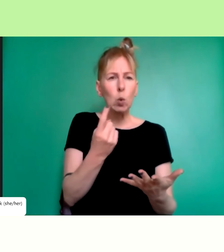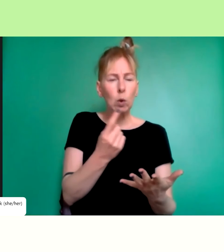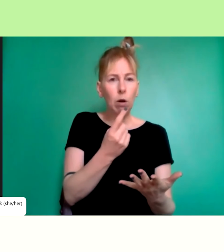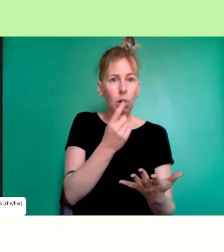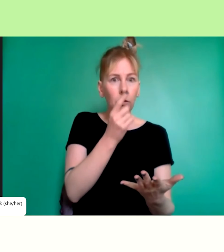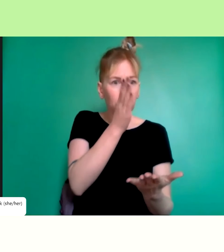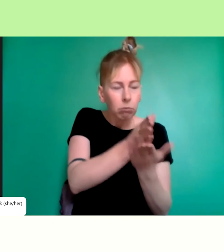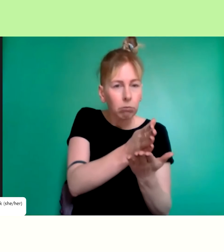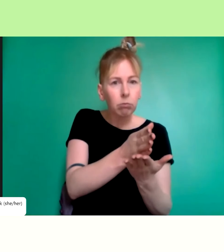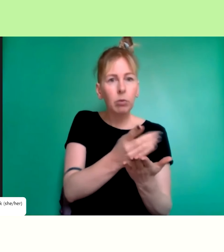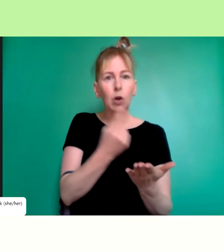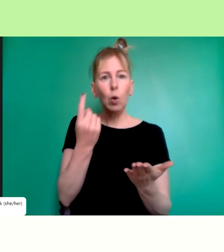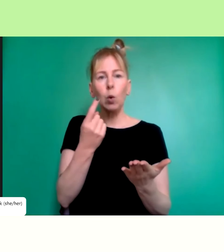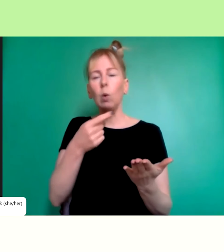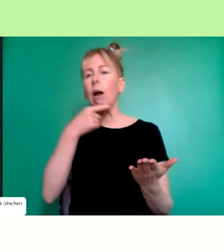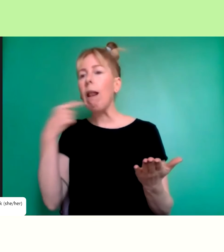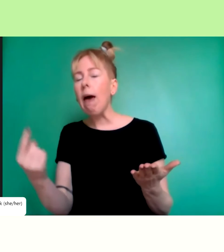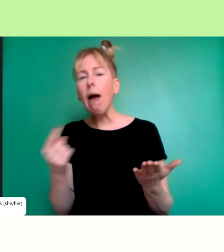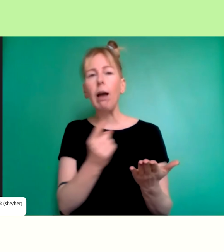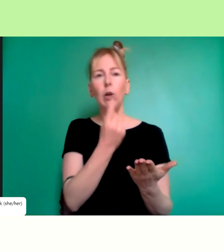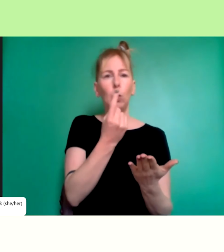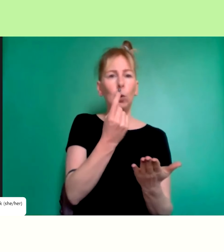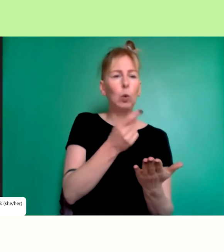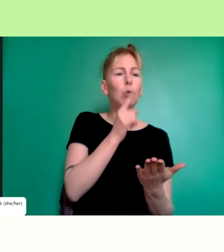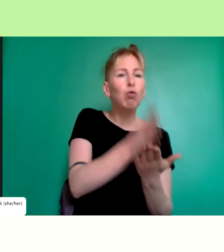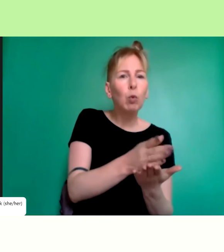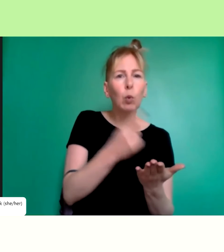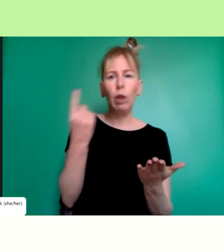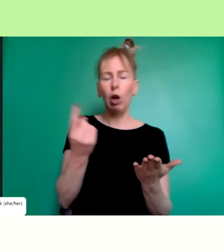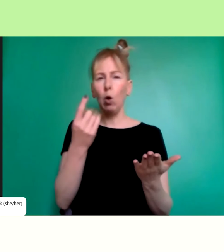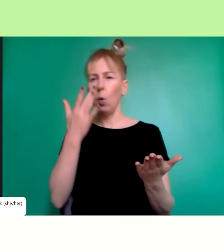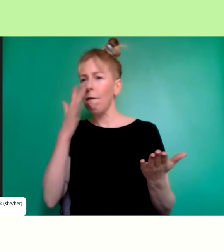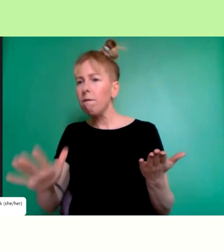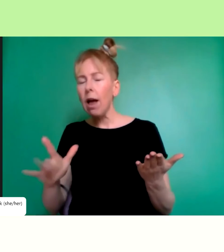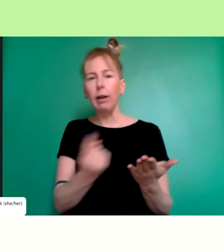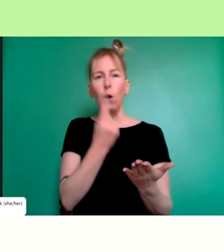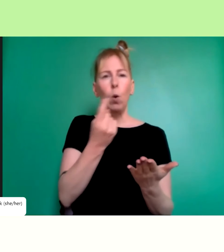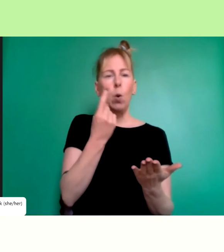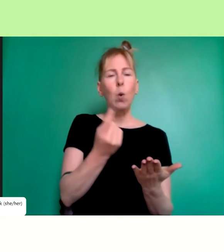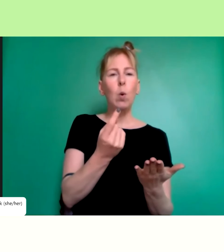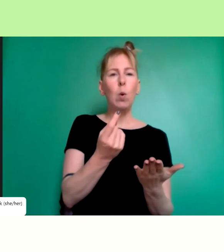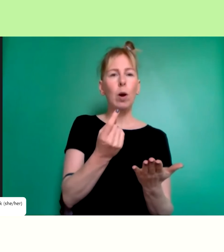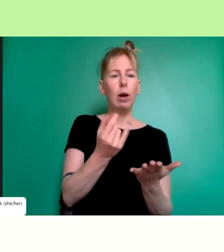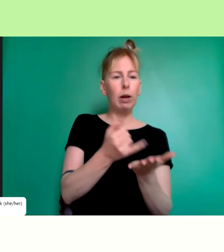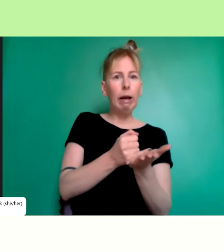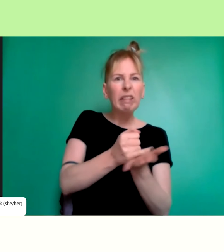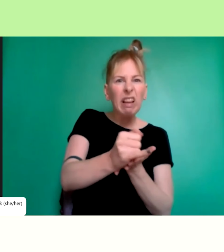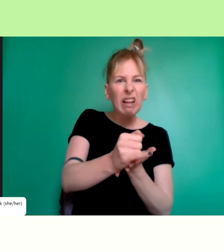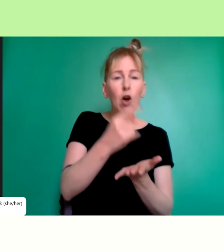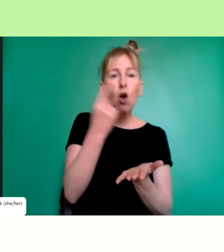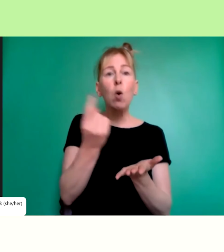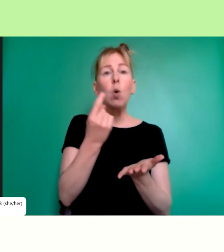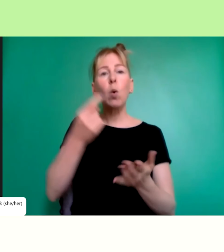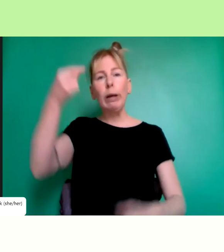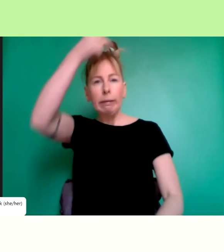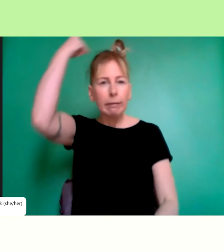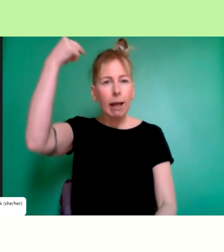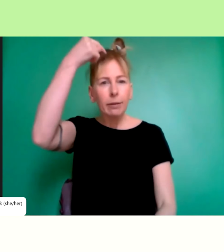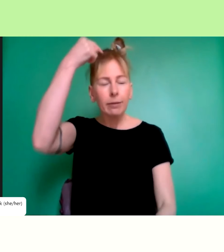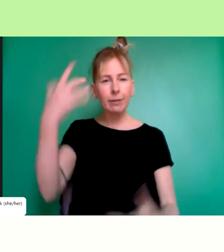teller or liar, sinner or saint. So this concept of word conflict arises to me from a binary